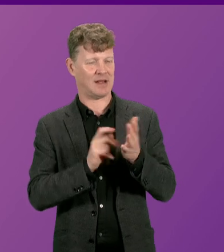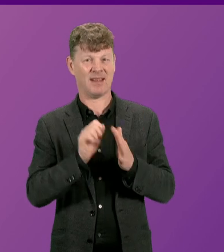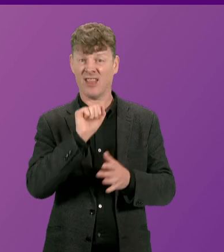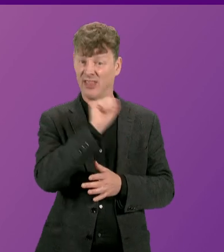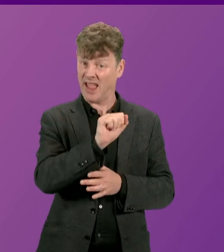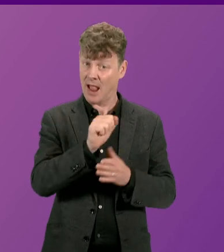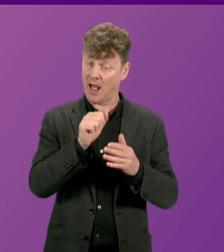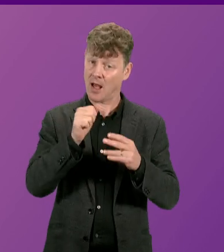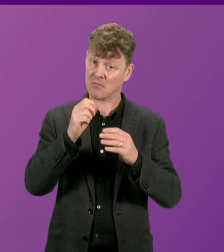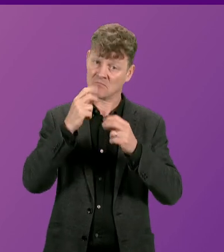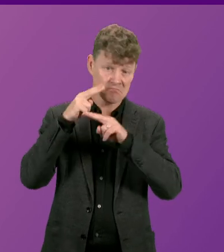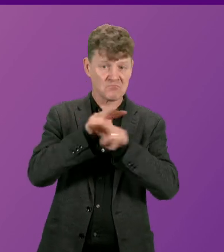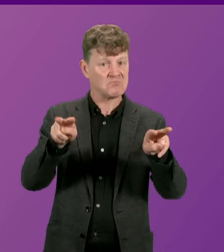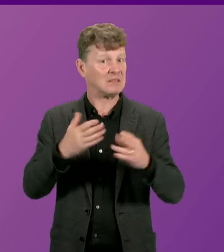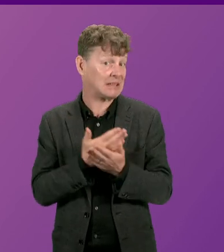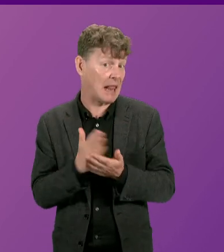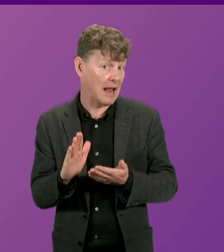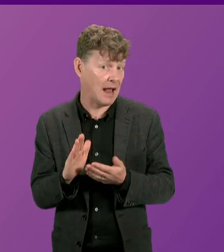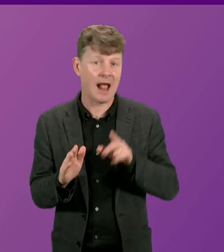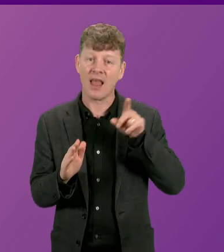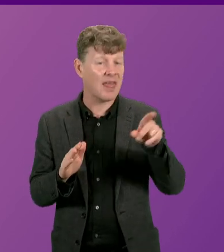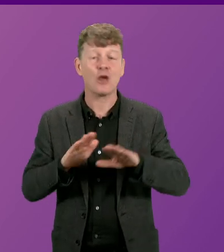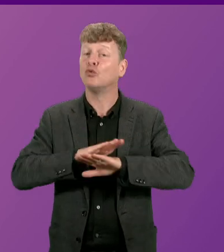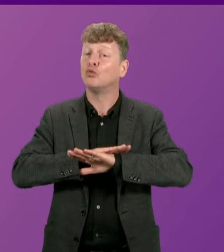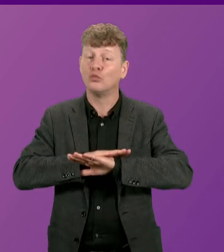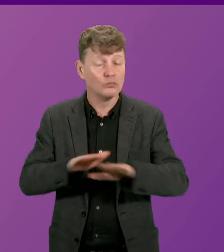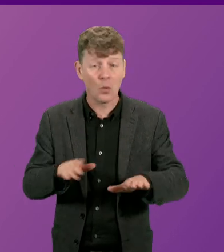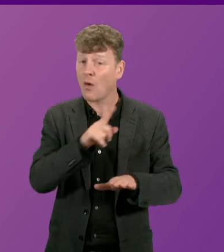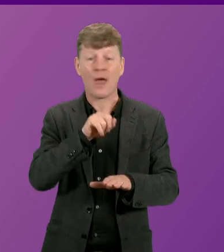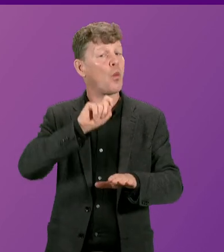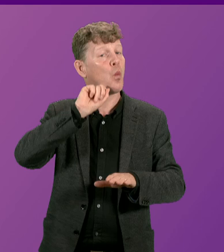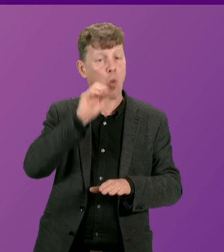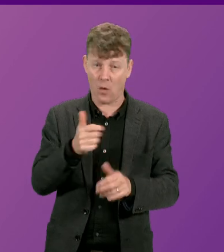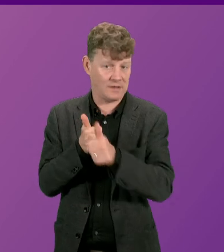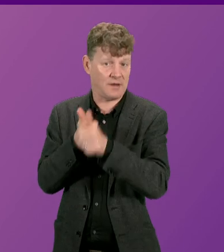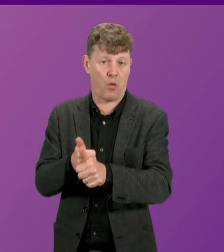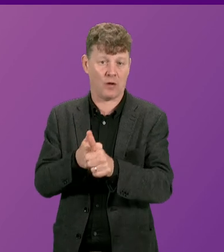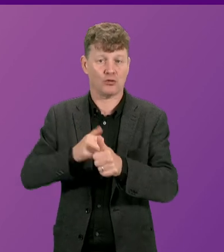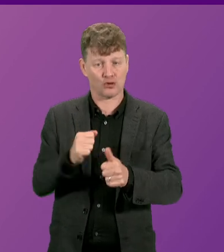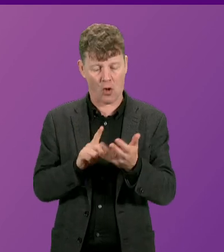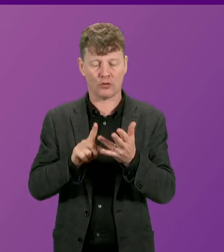is very clear: it does not, and will not, stand up for Scotland’s oil and gas industry. It is